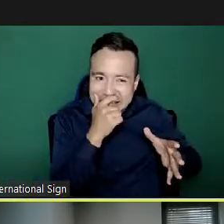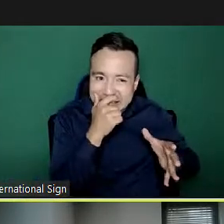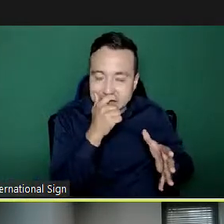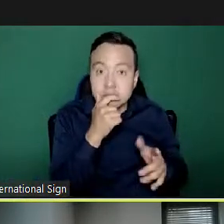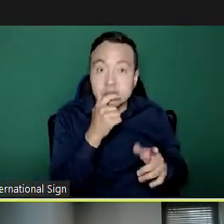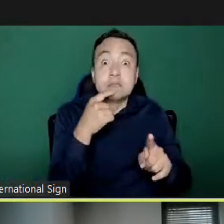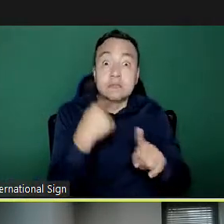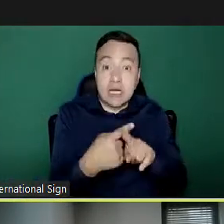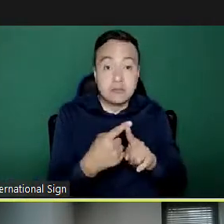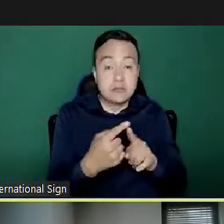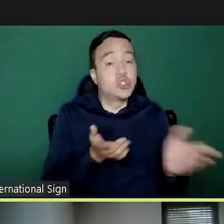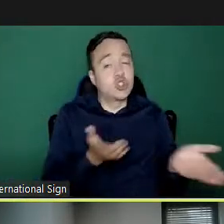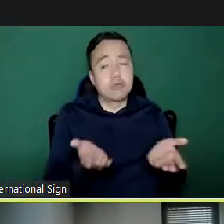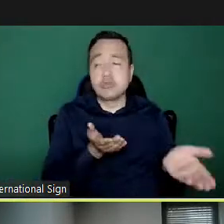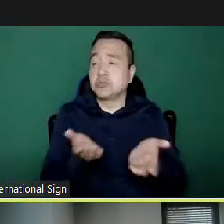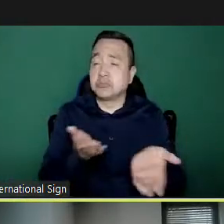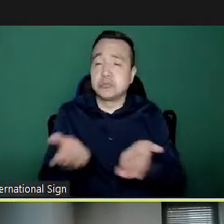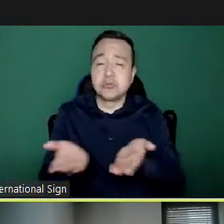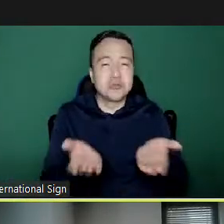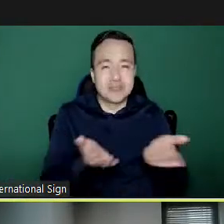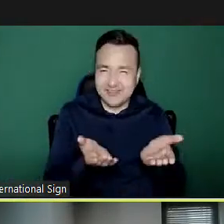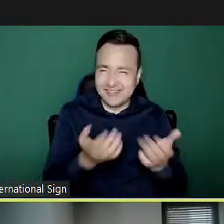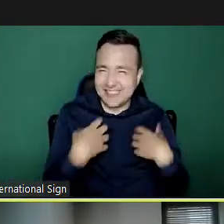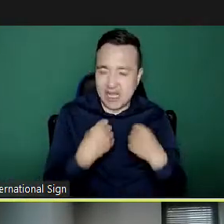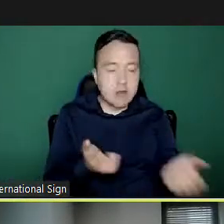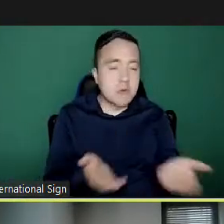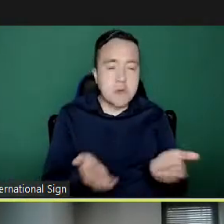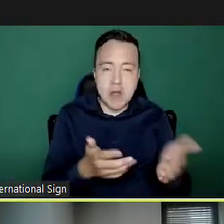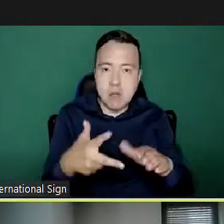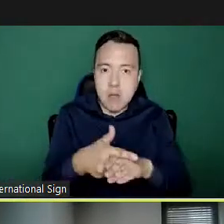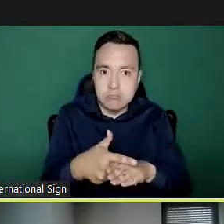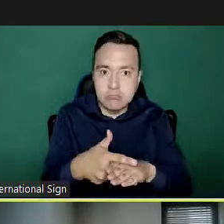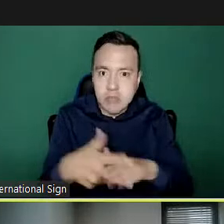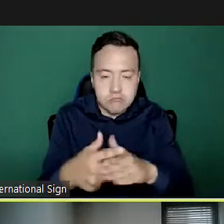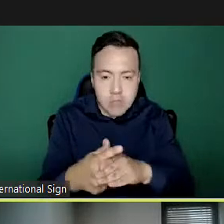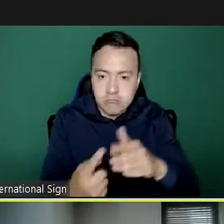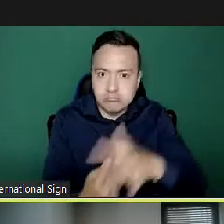Dr. Hennis already presented the survey that found that 20 countries in the region report